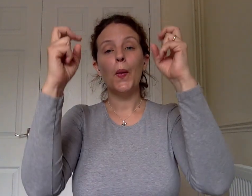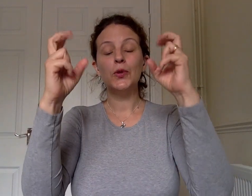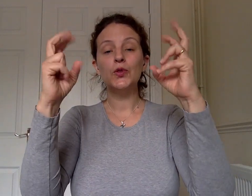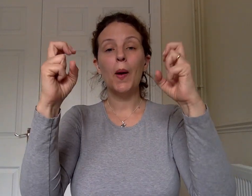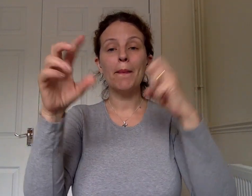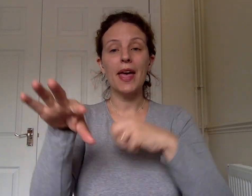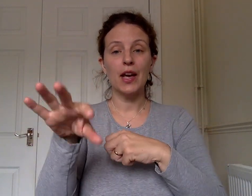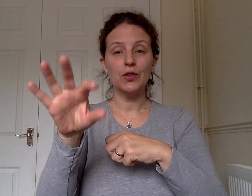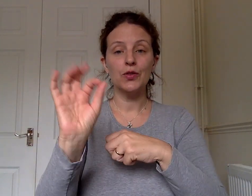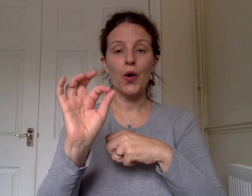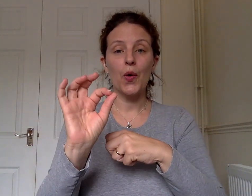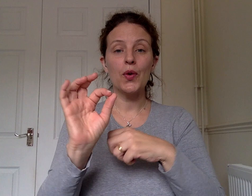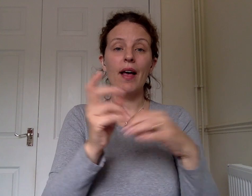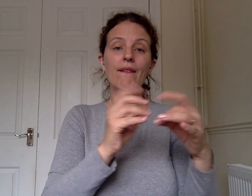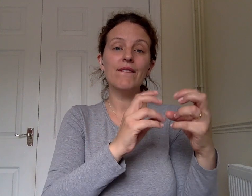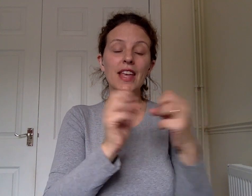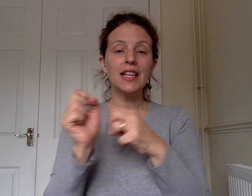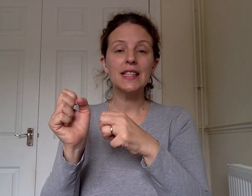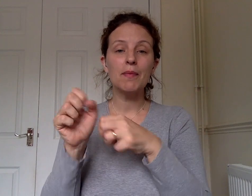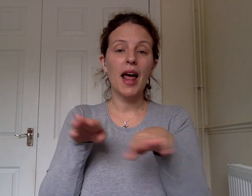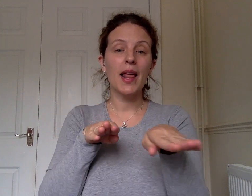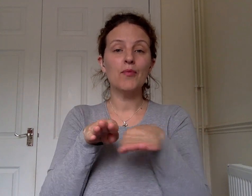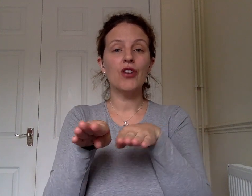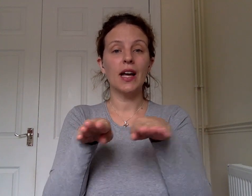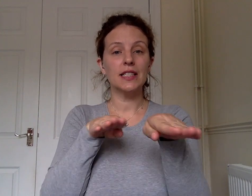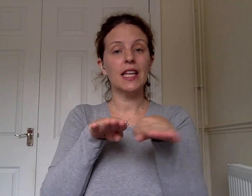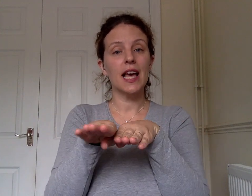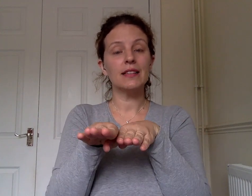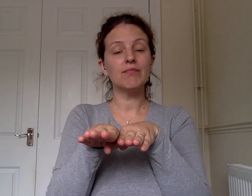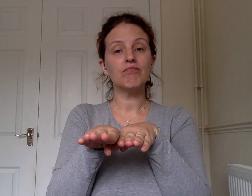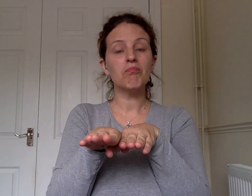Topic chose finger spelling practise.